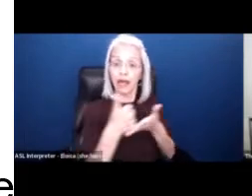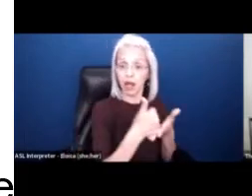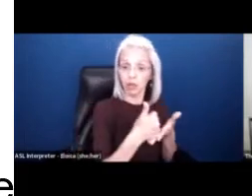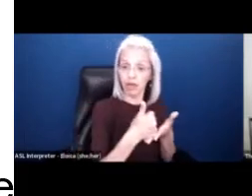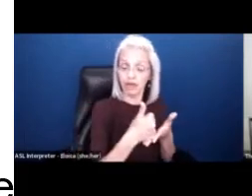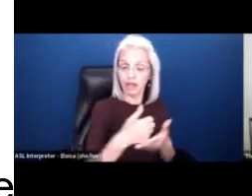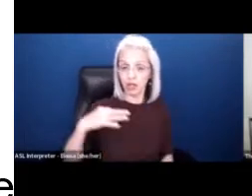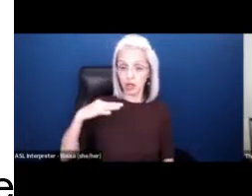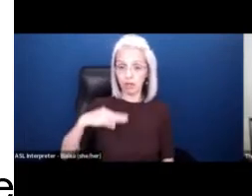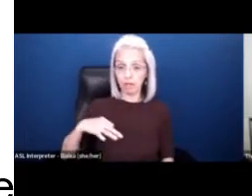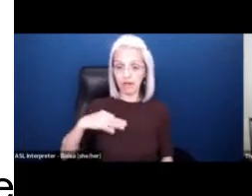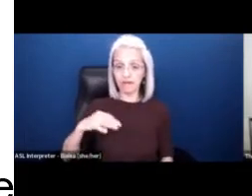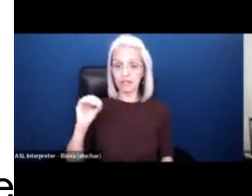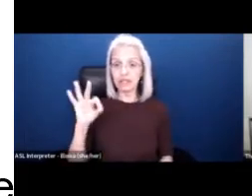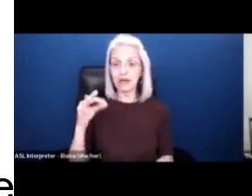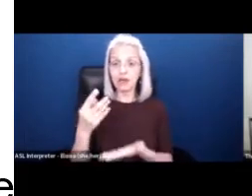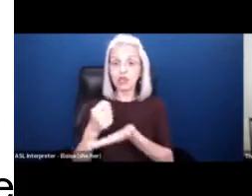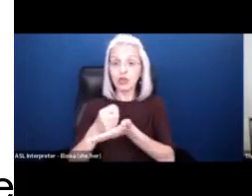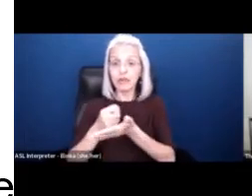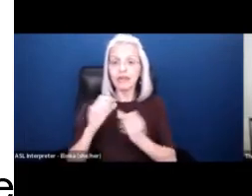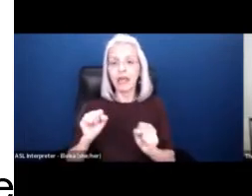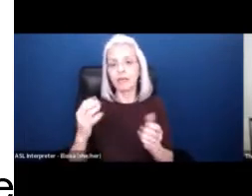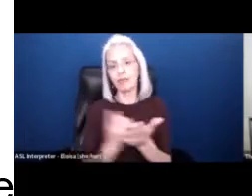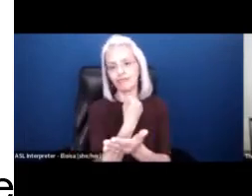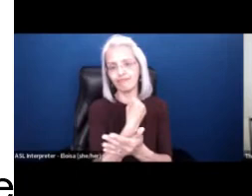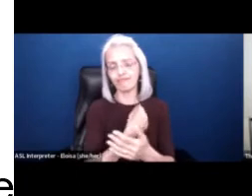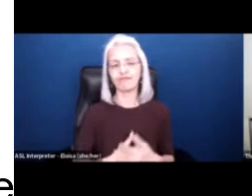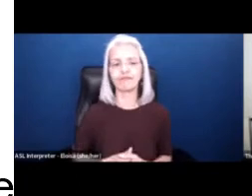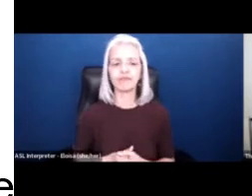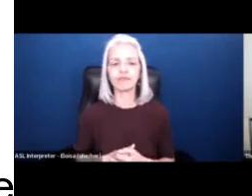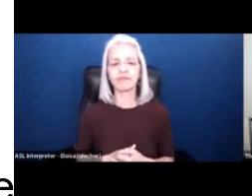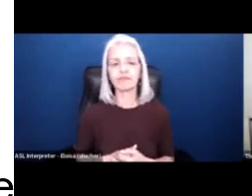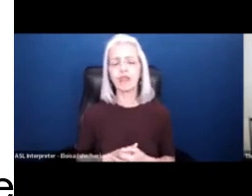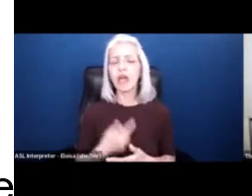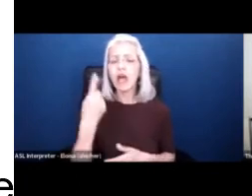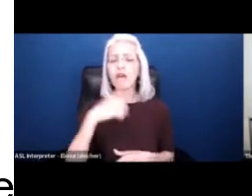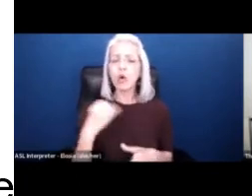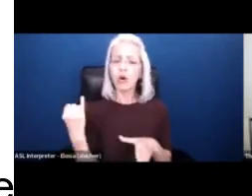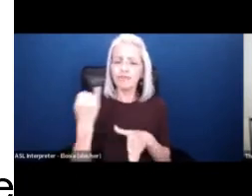treatment can be maximized. As far as interventions, there are,